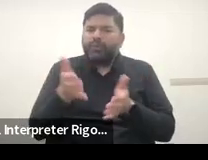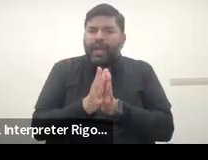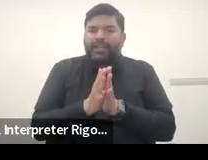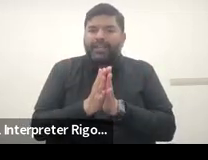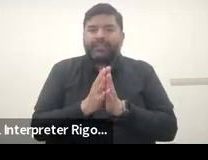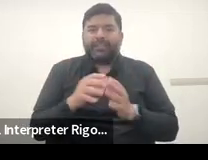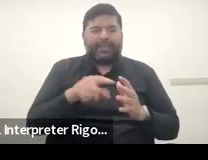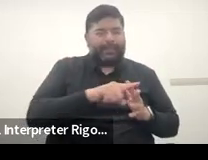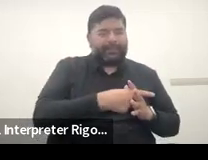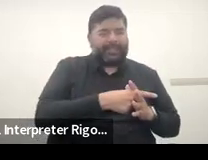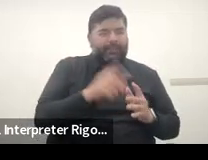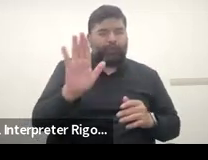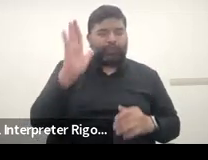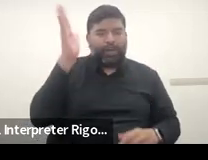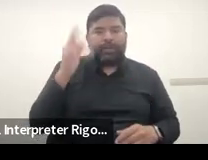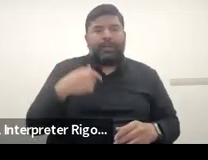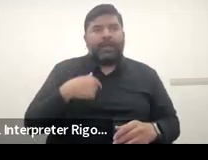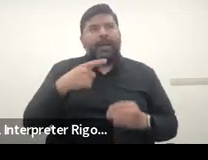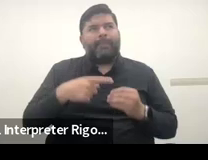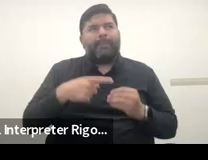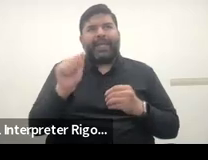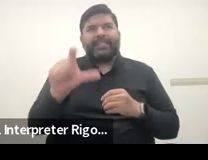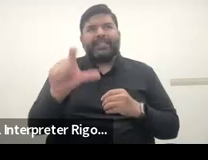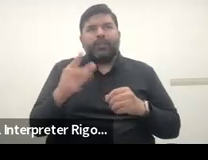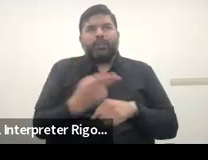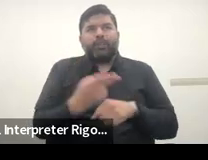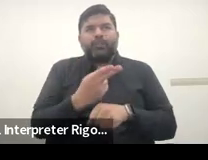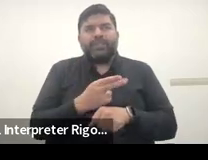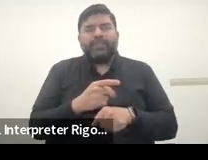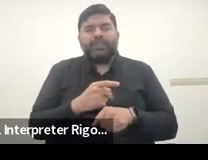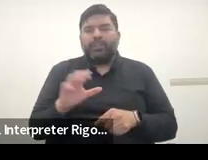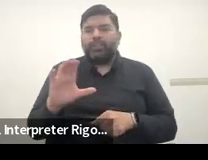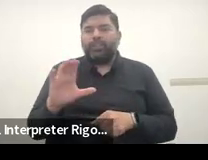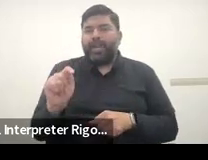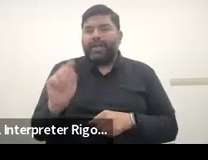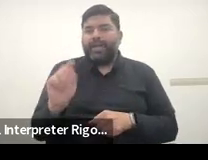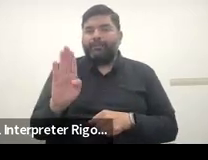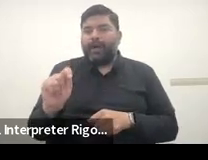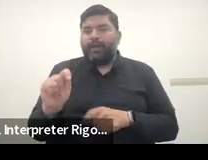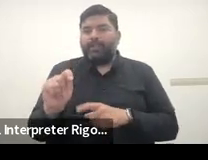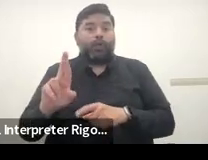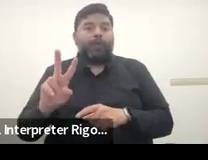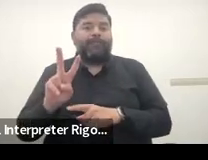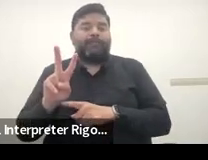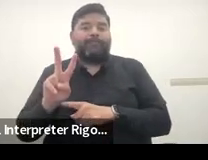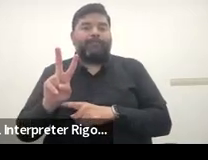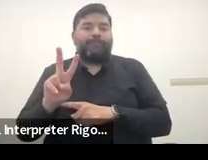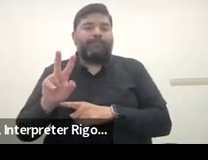beginning of the talk about like ASL using chat Bots or like virtual assistants and I wanted to